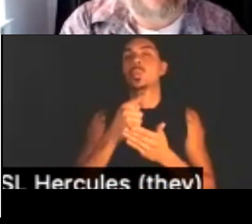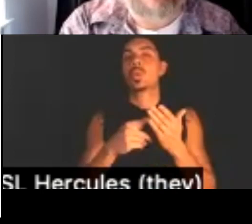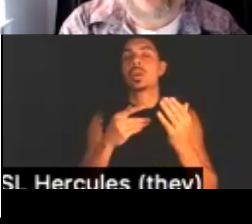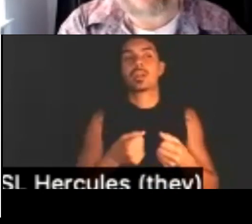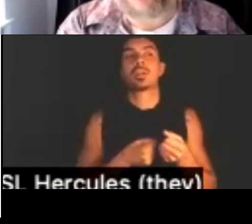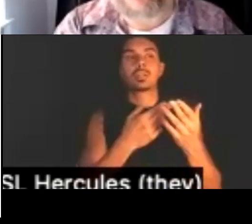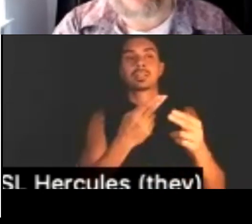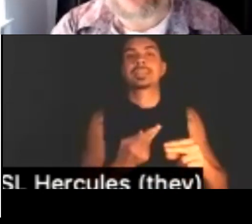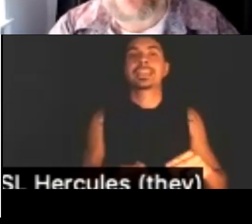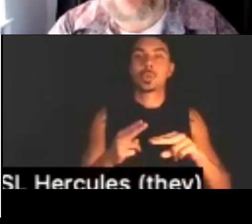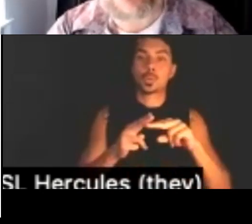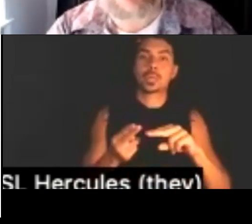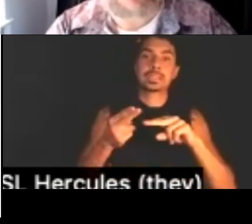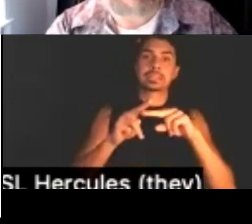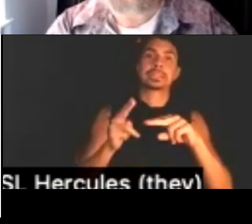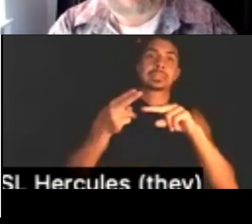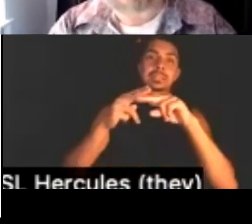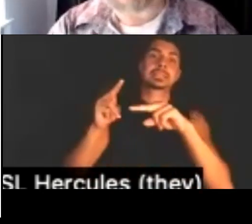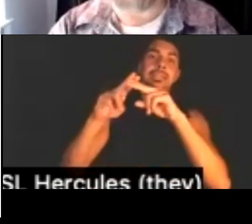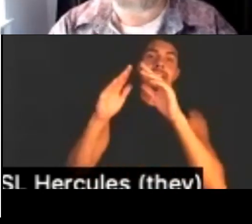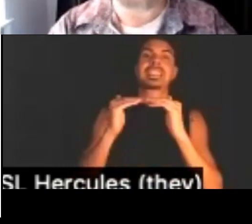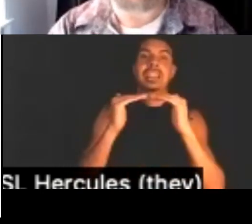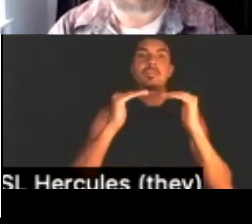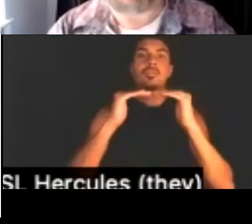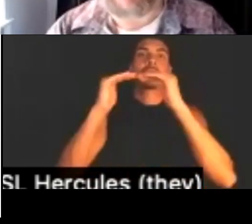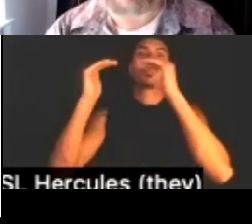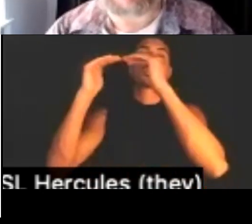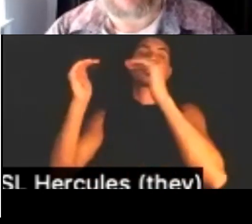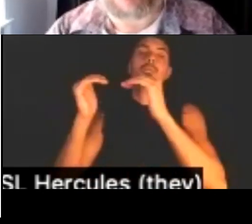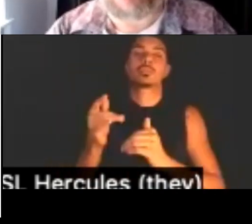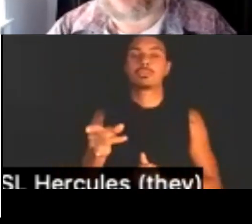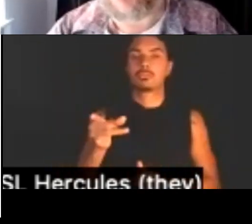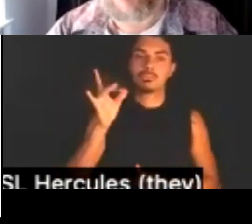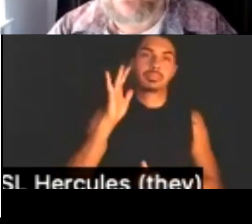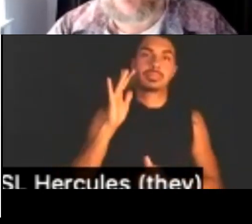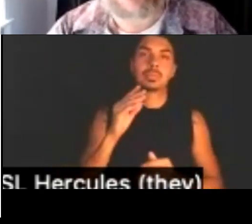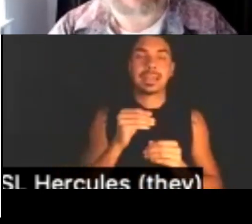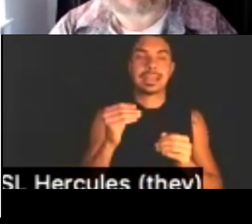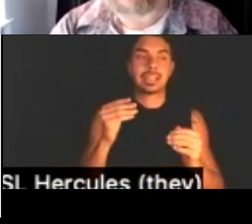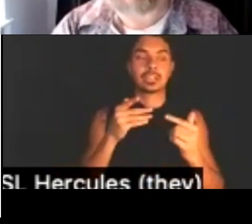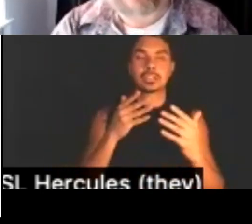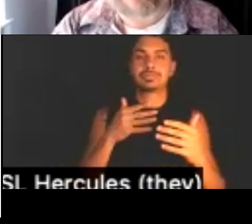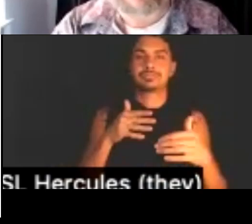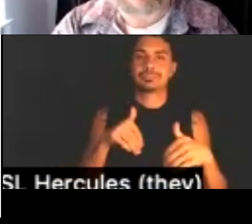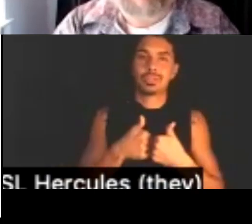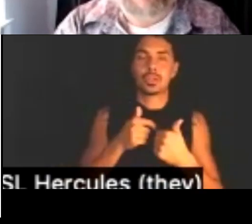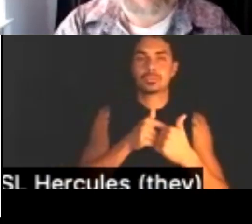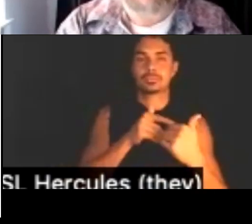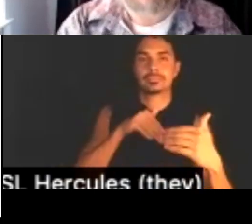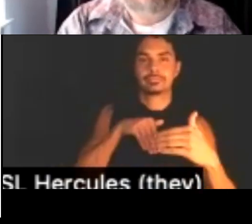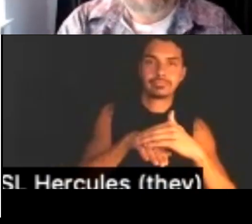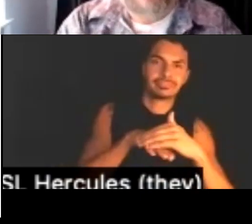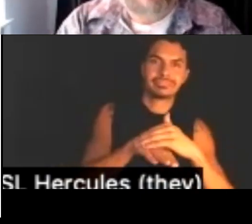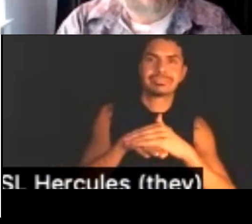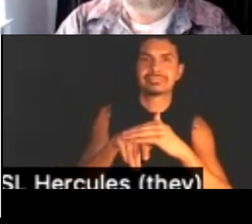of mental health distress and challenges with access to services or some of the barriers that folks have.